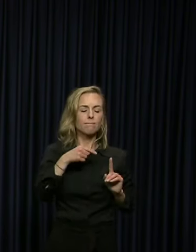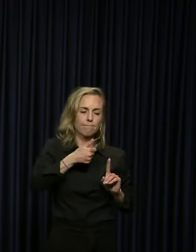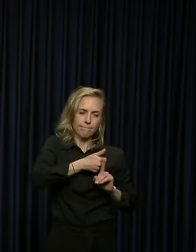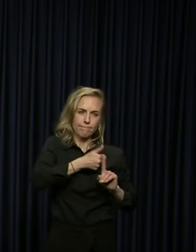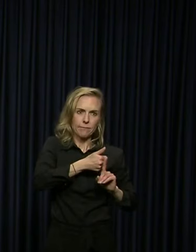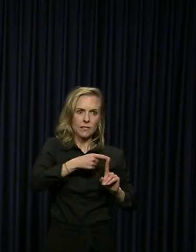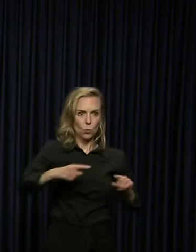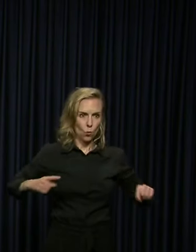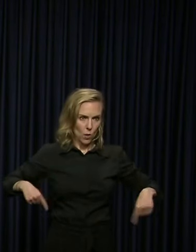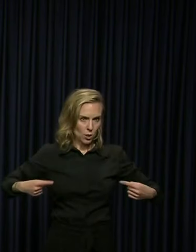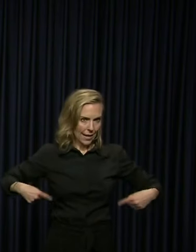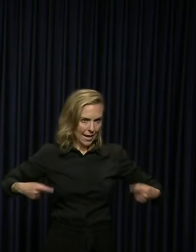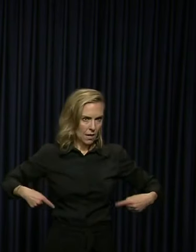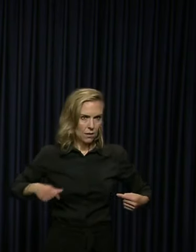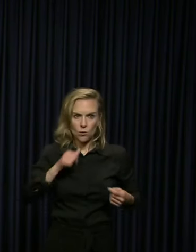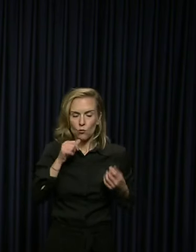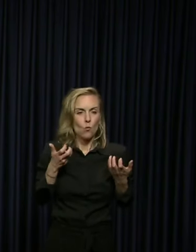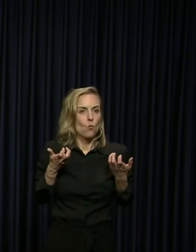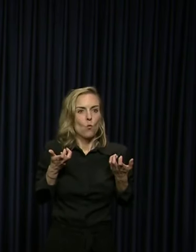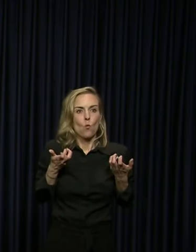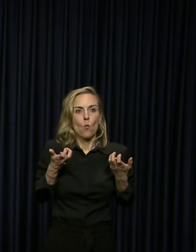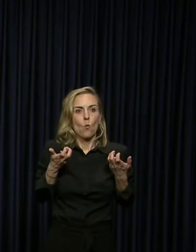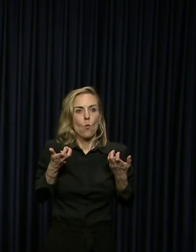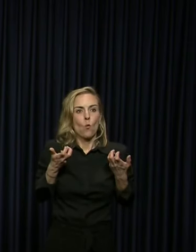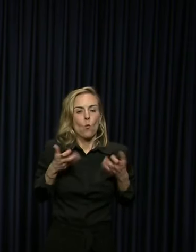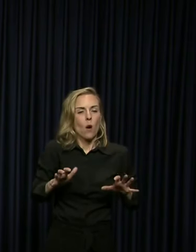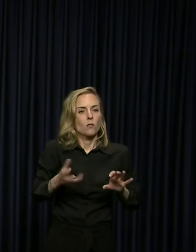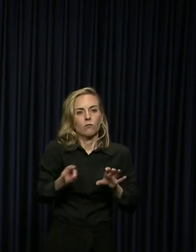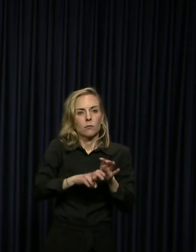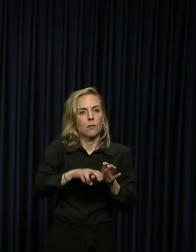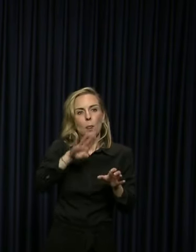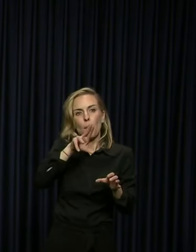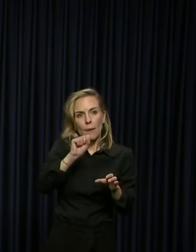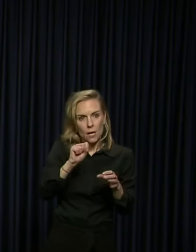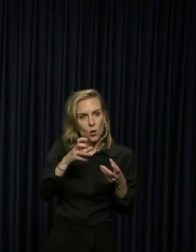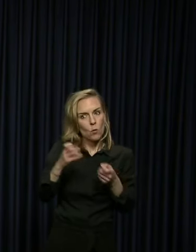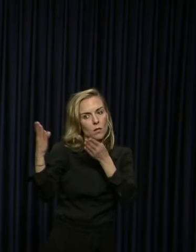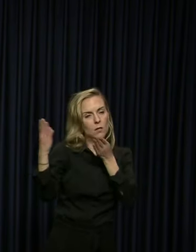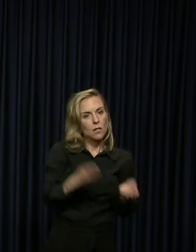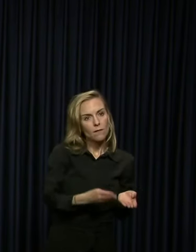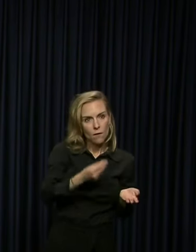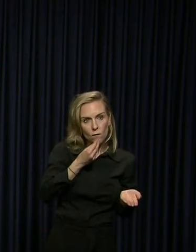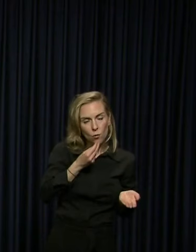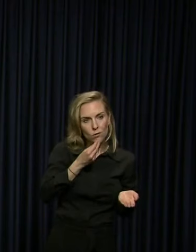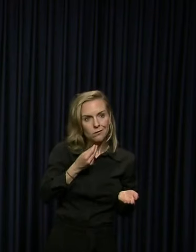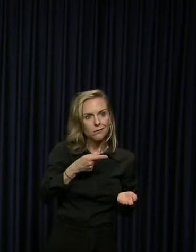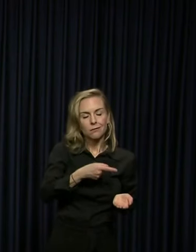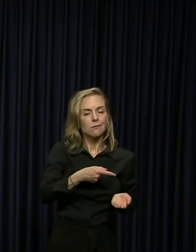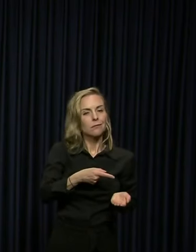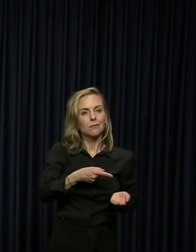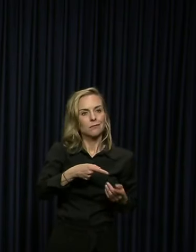YOU ARE LIKELY CAUSING THE DEATHS OF KENTUCKIANS. IT'S THAT CLEAR.